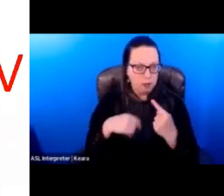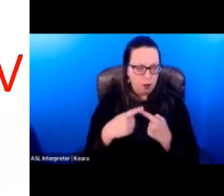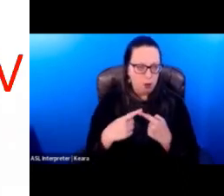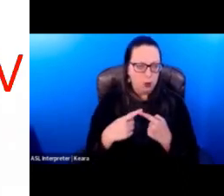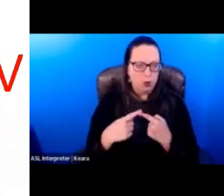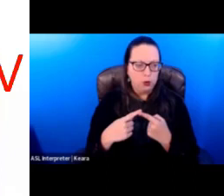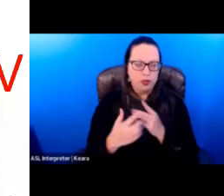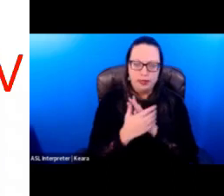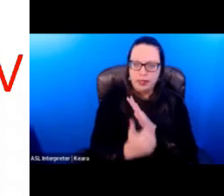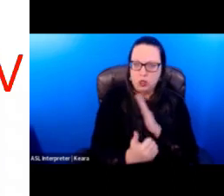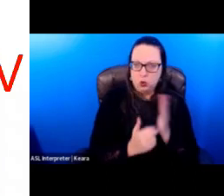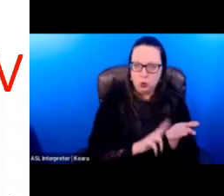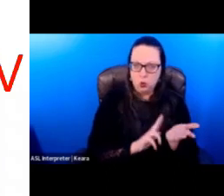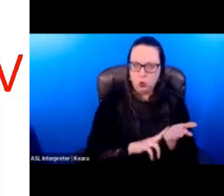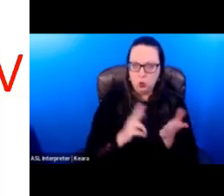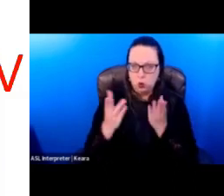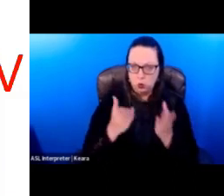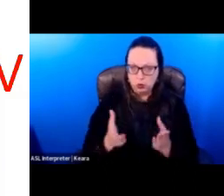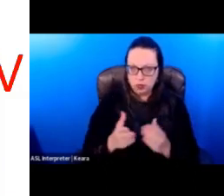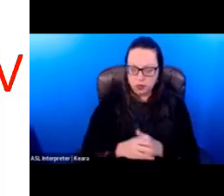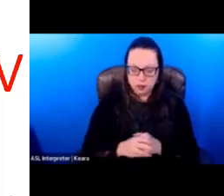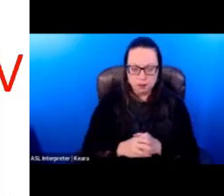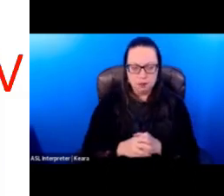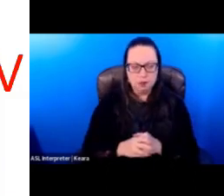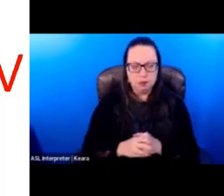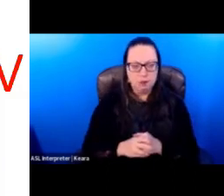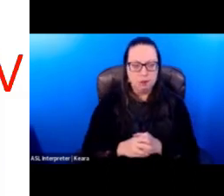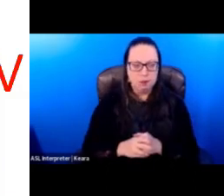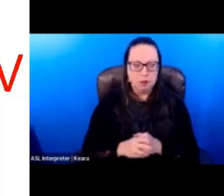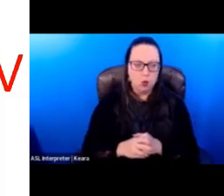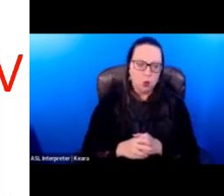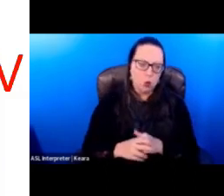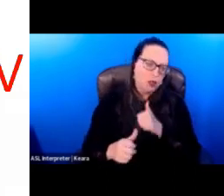skilled nursing services, or assistance. This is anything